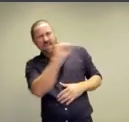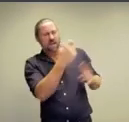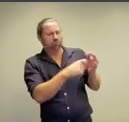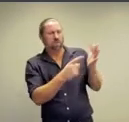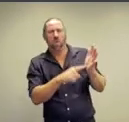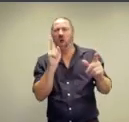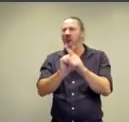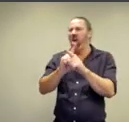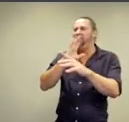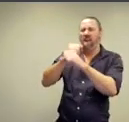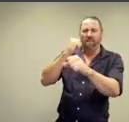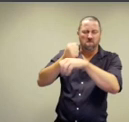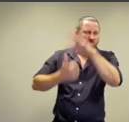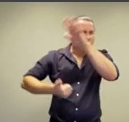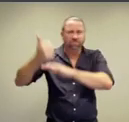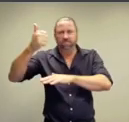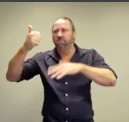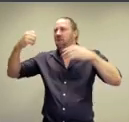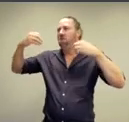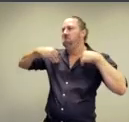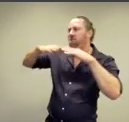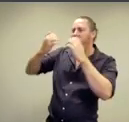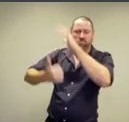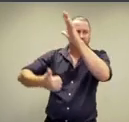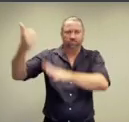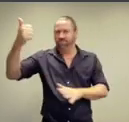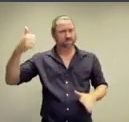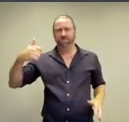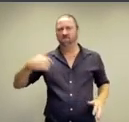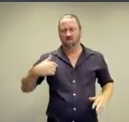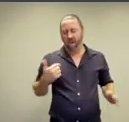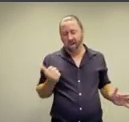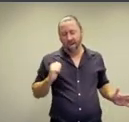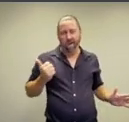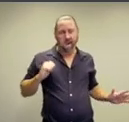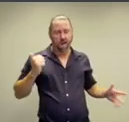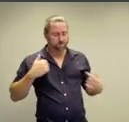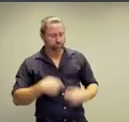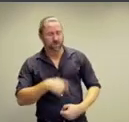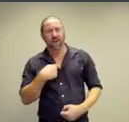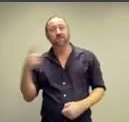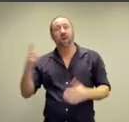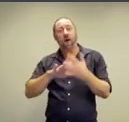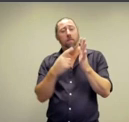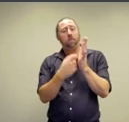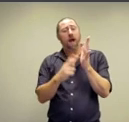with an anti-establishment ethos and also generally of cool, particularly the jacket itself.